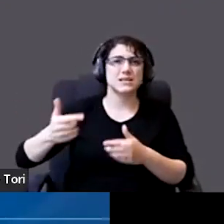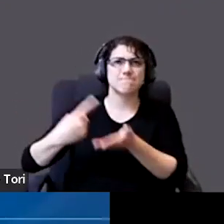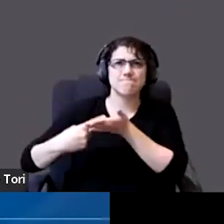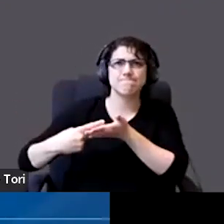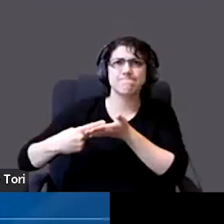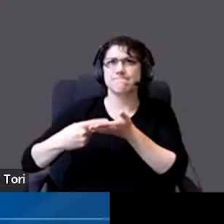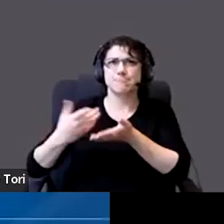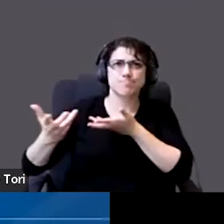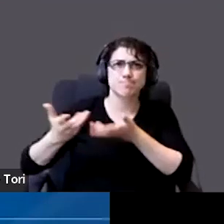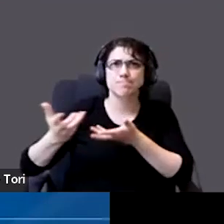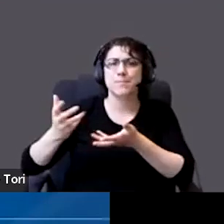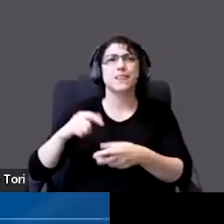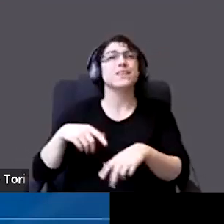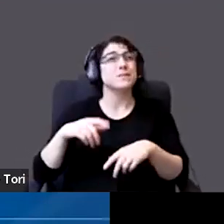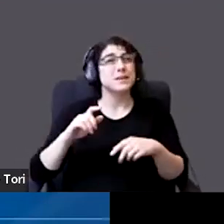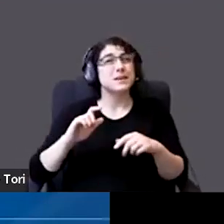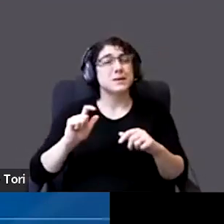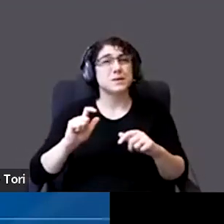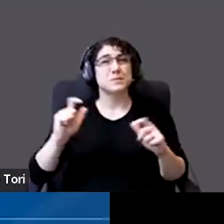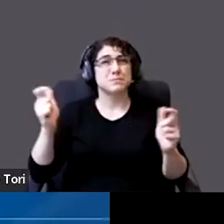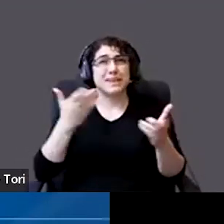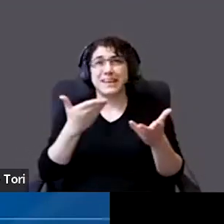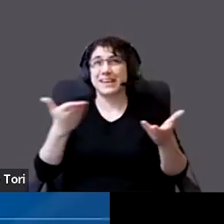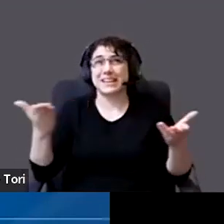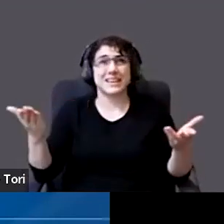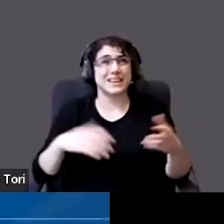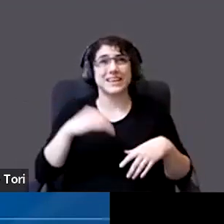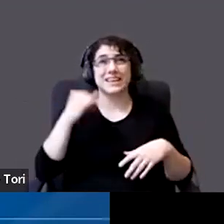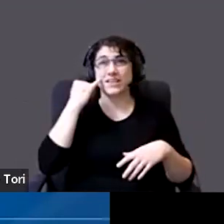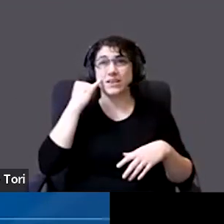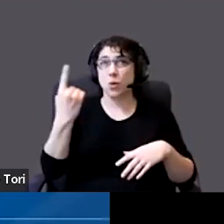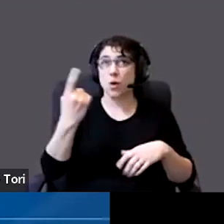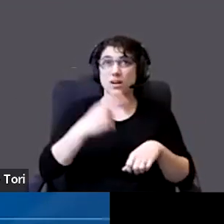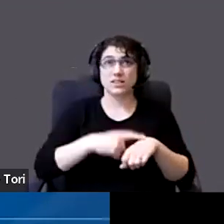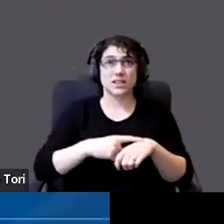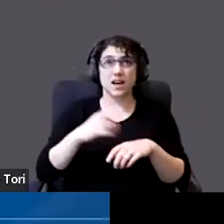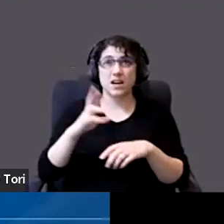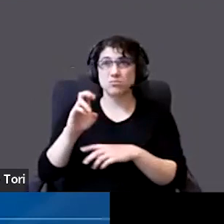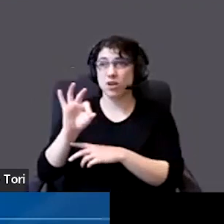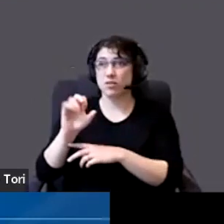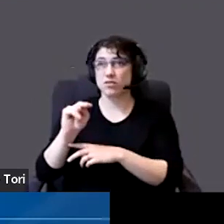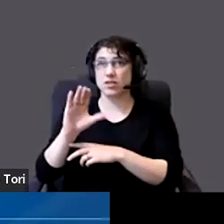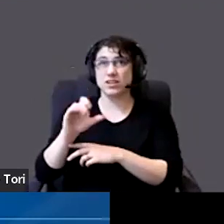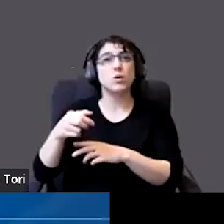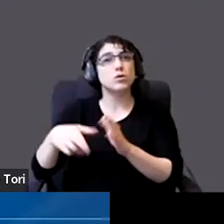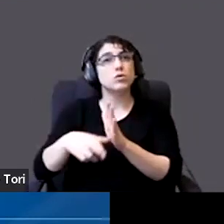if I just gave you one term of reference and said, "We'd like you to review the quality manual," that could take you a year. You know, just that would take you a year